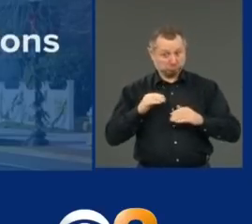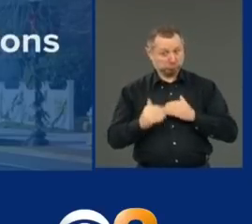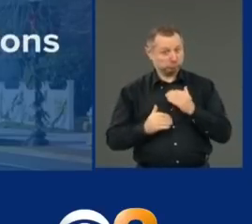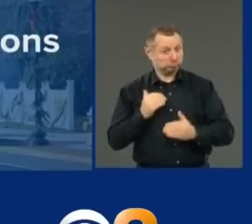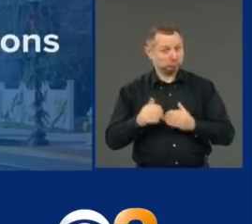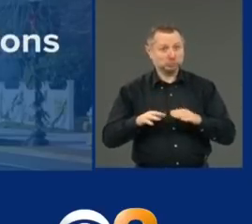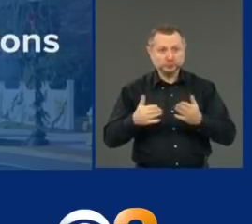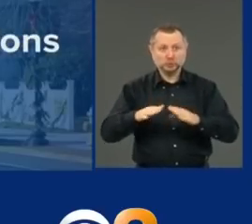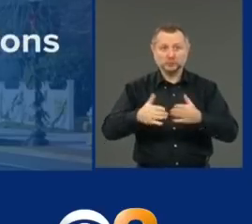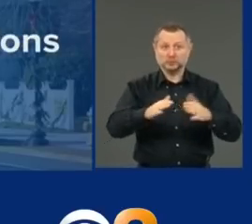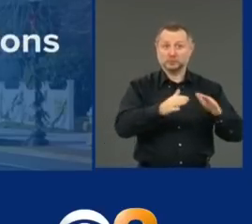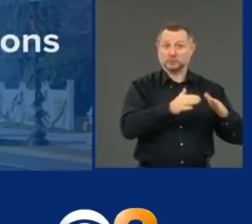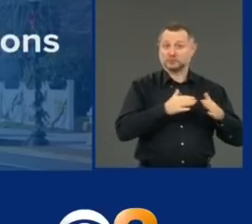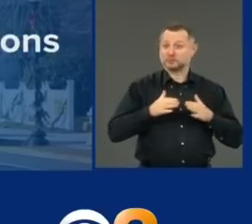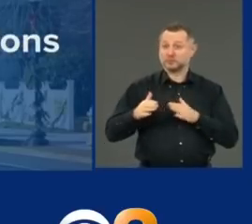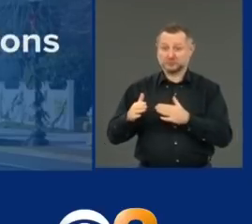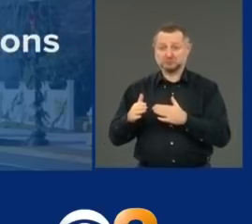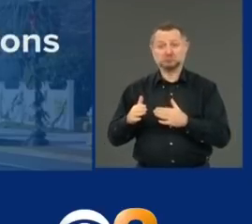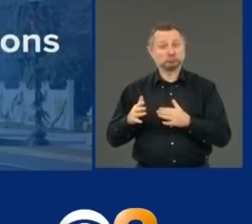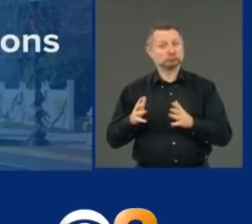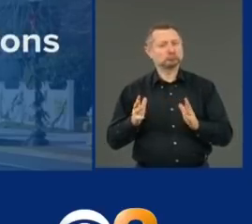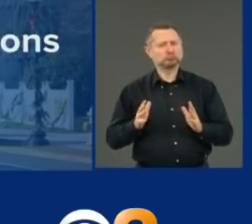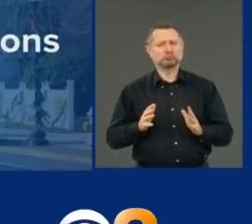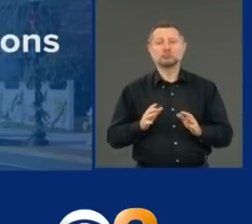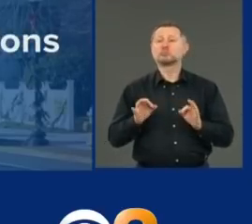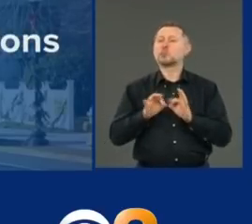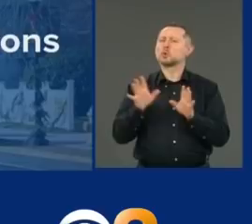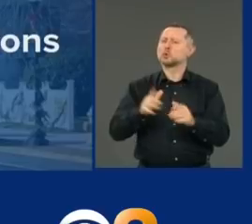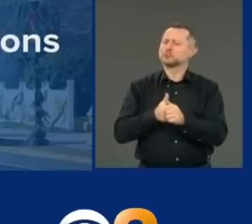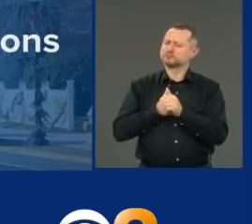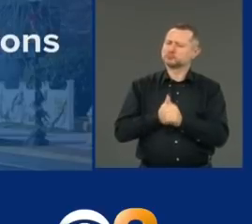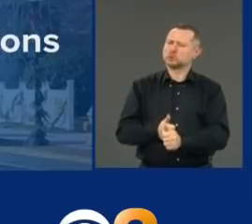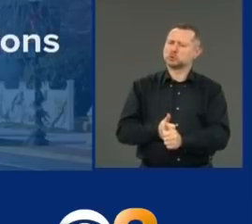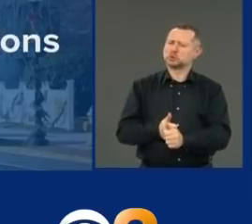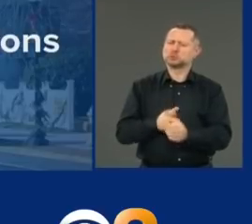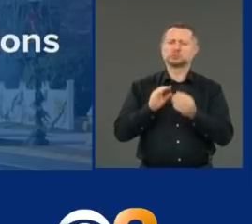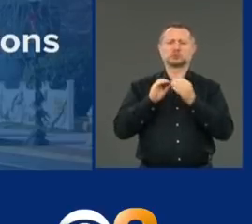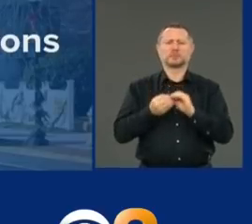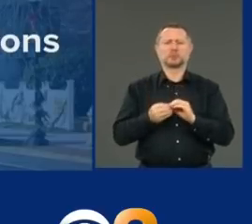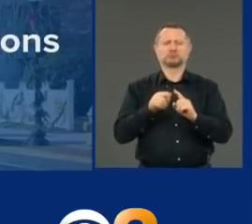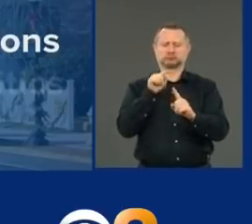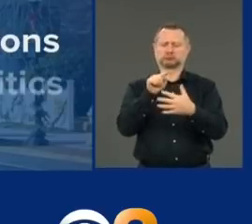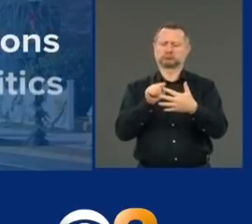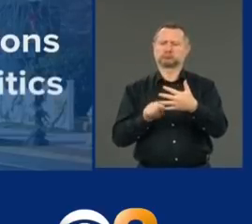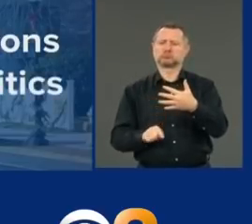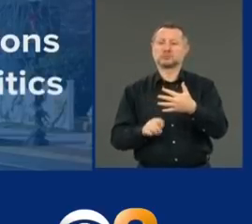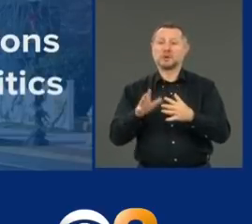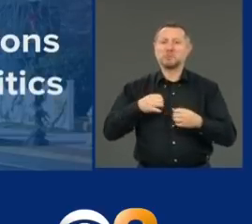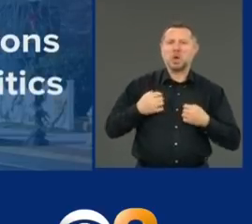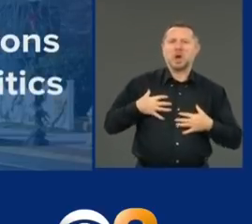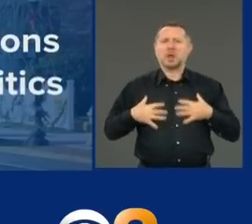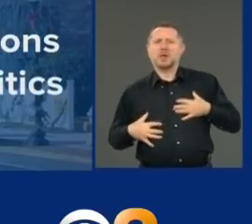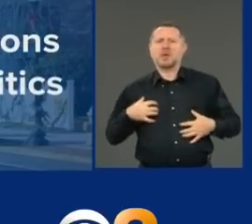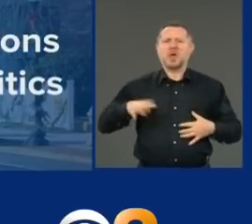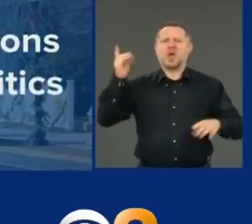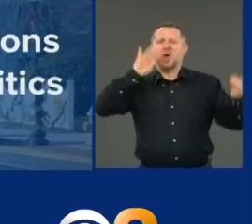YORKERS TO BE SMART IN WHAT THEY ARE DOING. WE ARE NOW DECIDEDLY IN THE